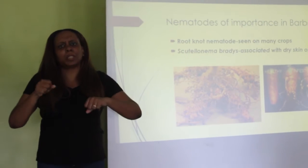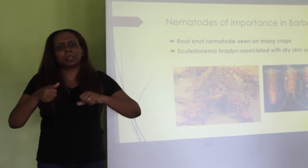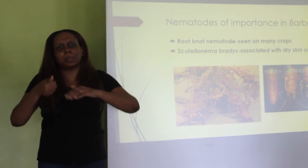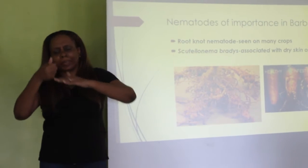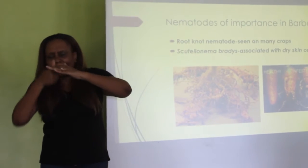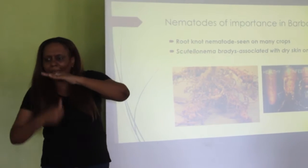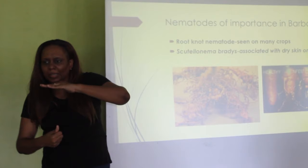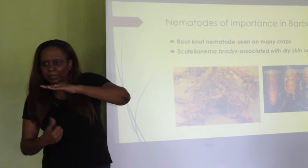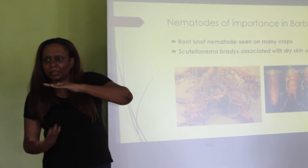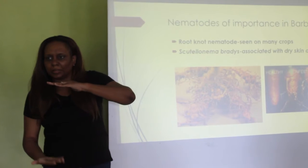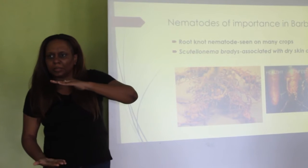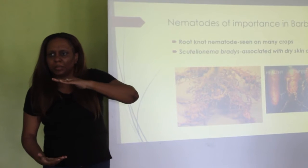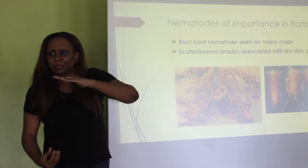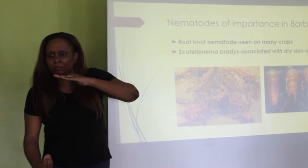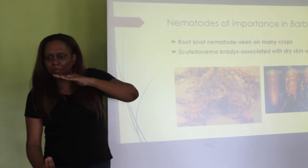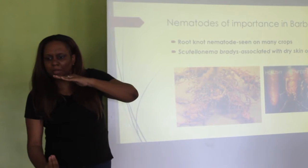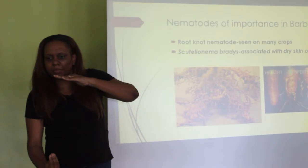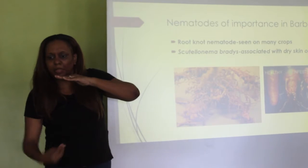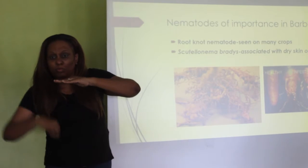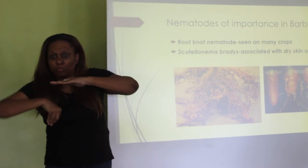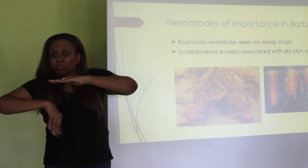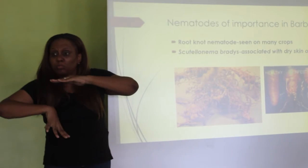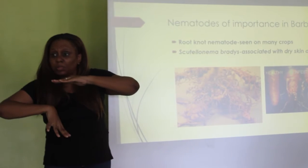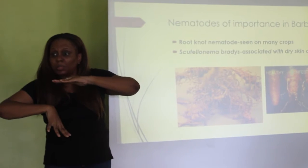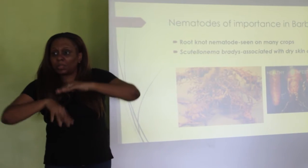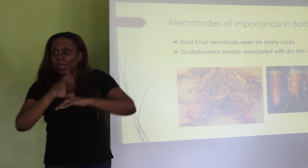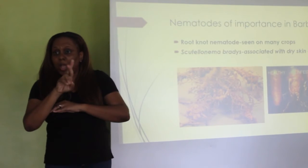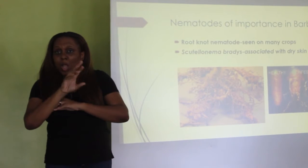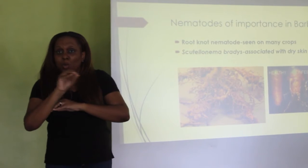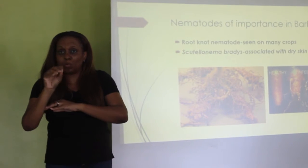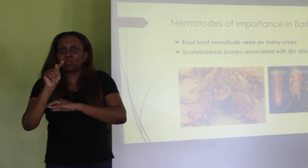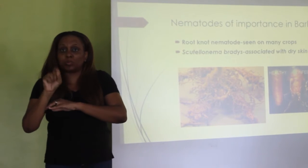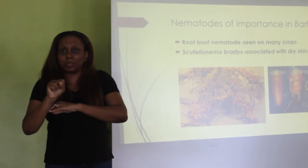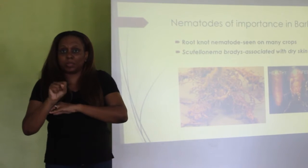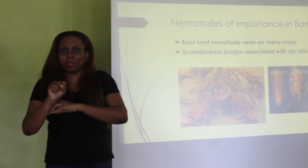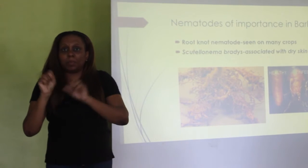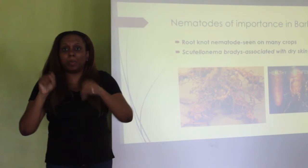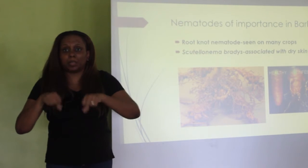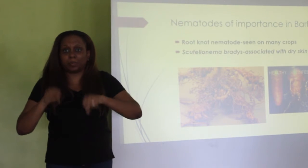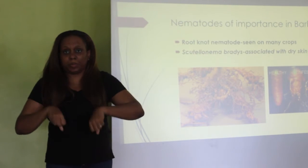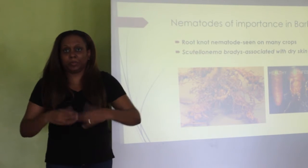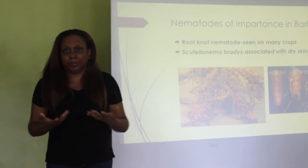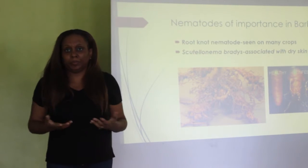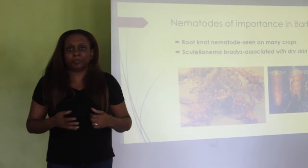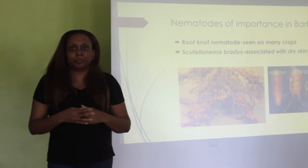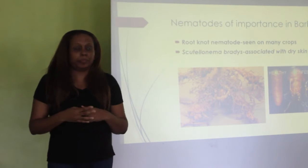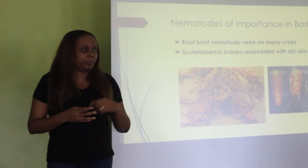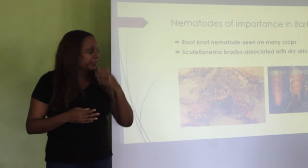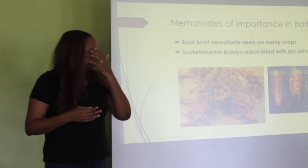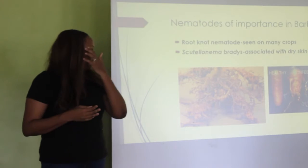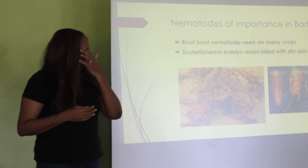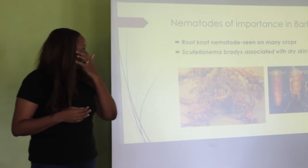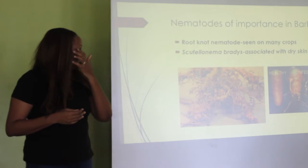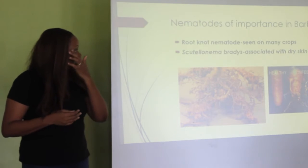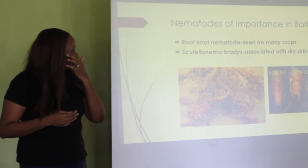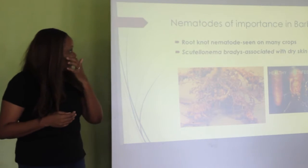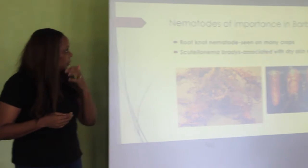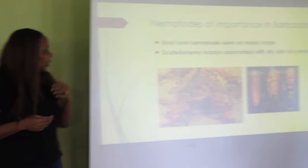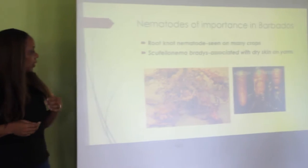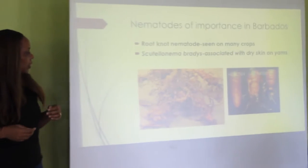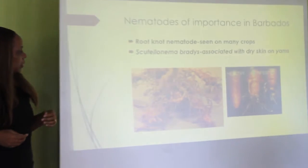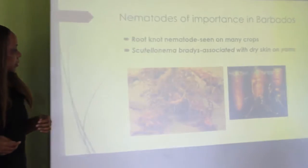that we will see coming from the nematode or brick would be these little nodules onto your little